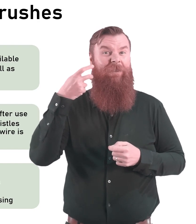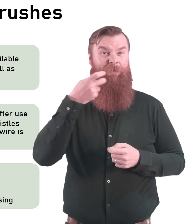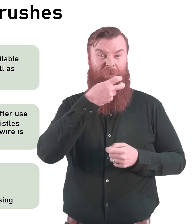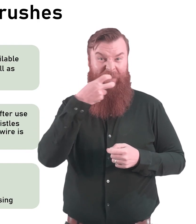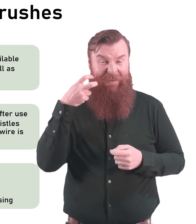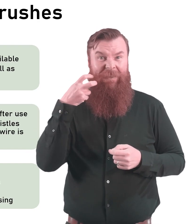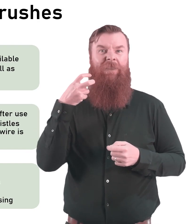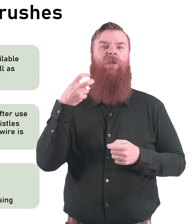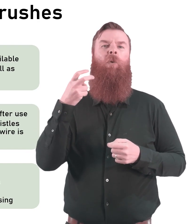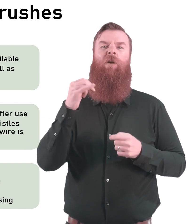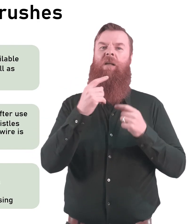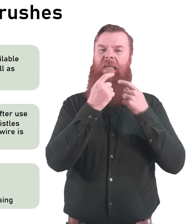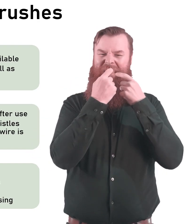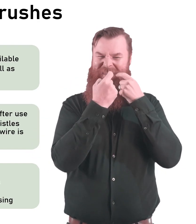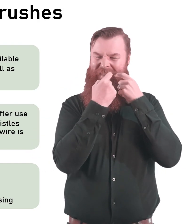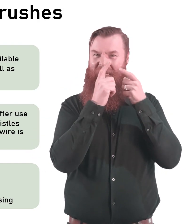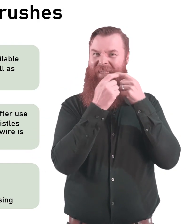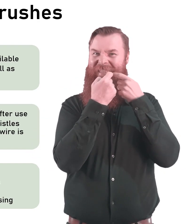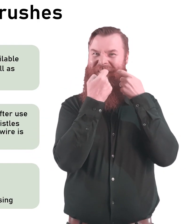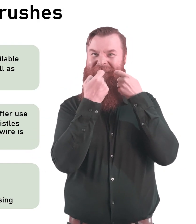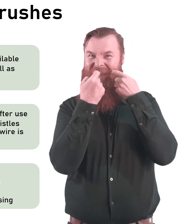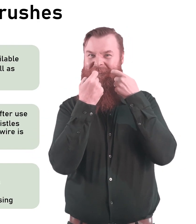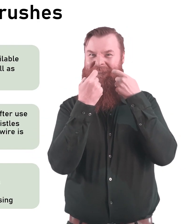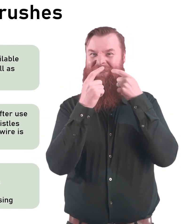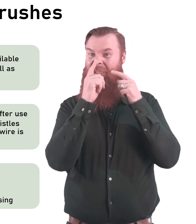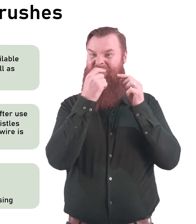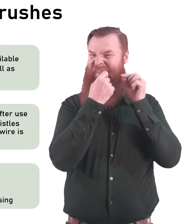and for people who don’t like flossing.